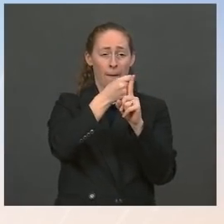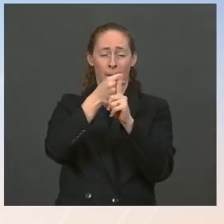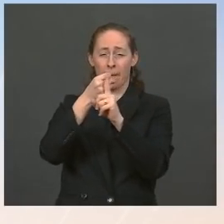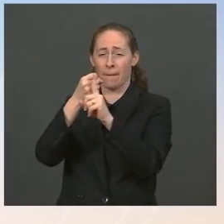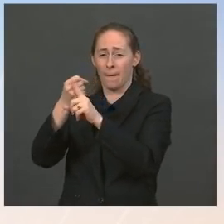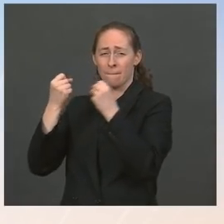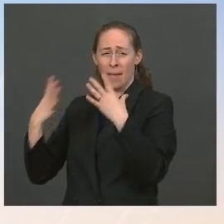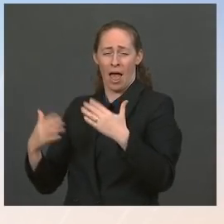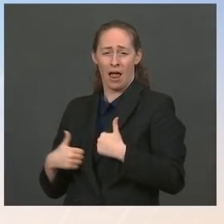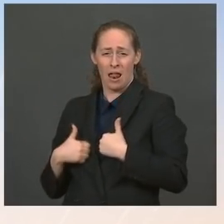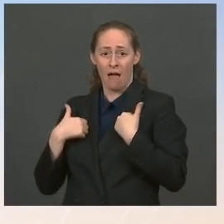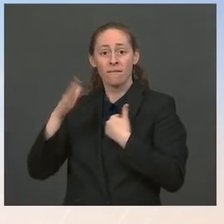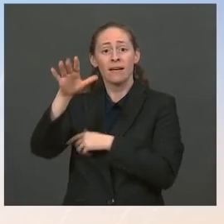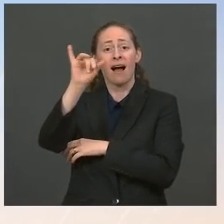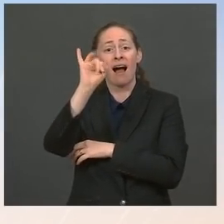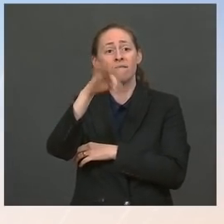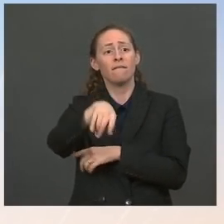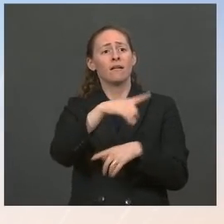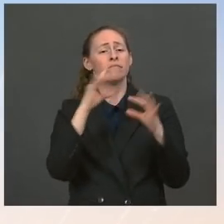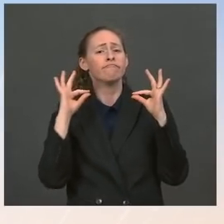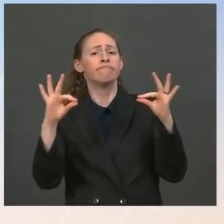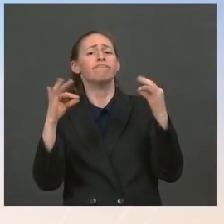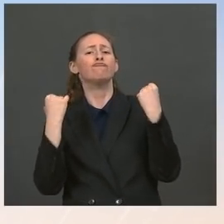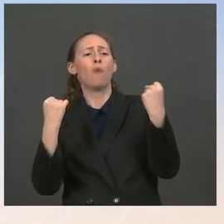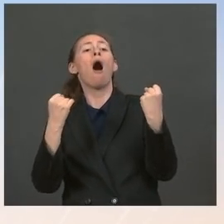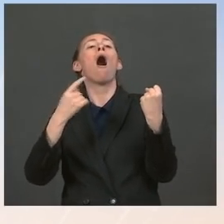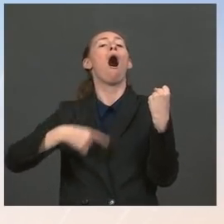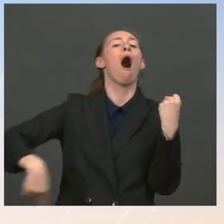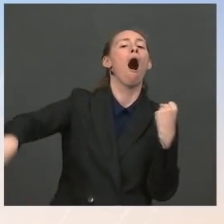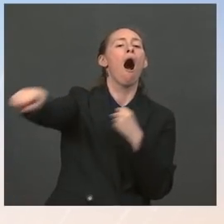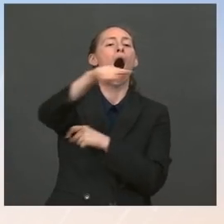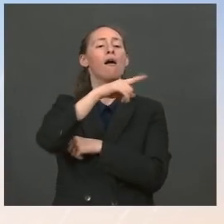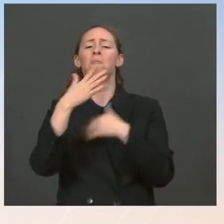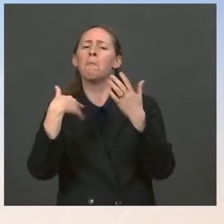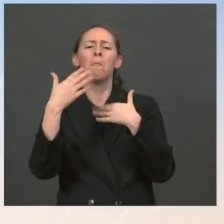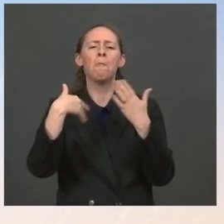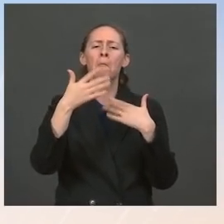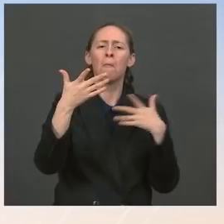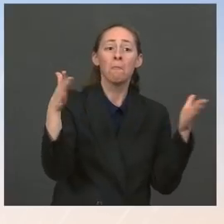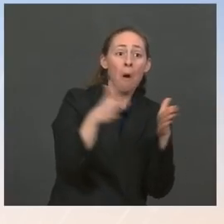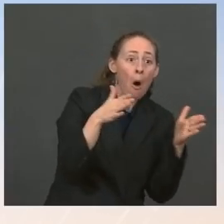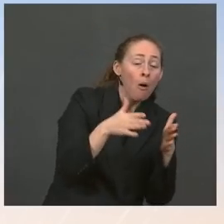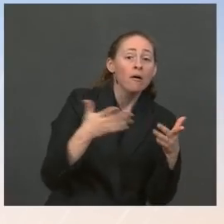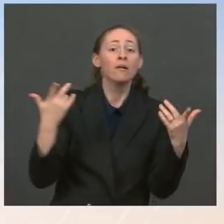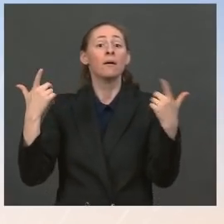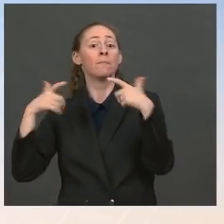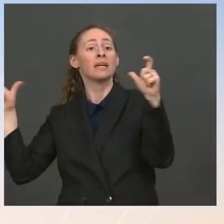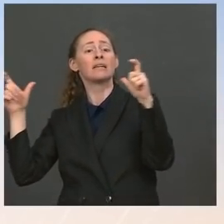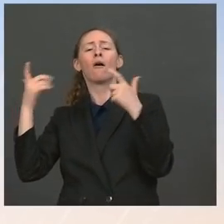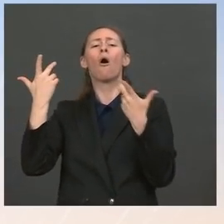every community -- large and small, rural and urban, privileged and marginalized -- every community feels the benefits.